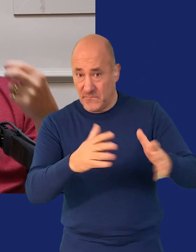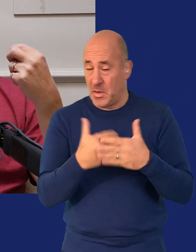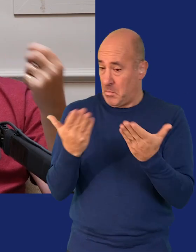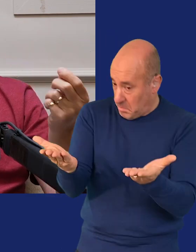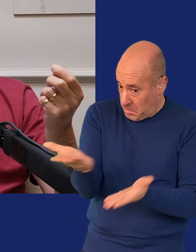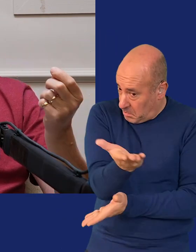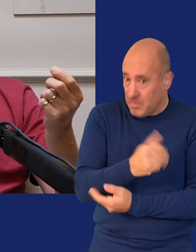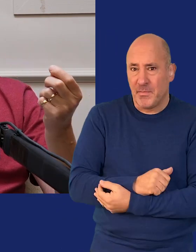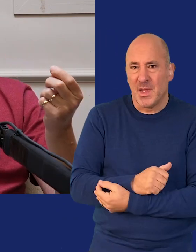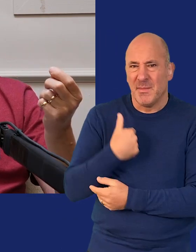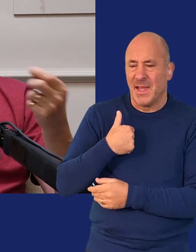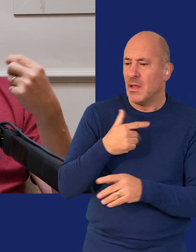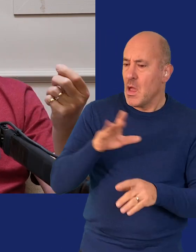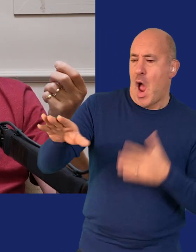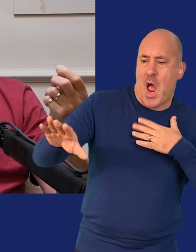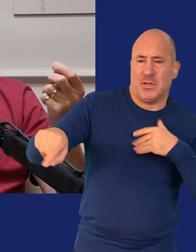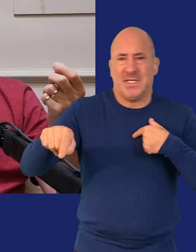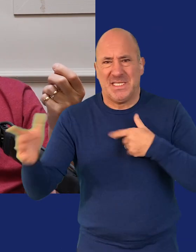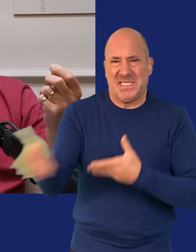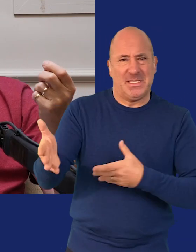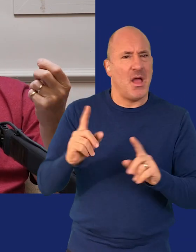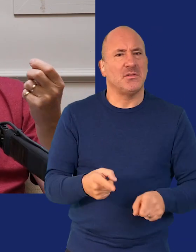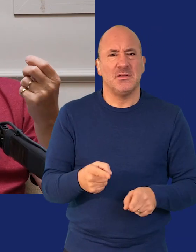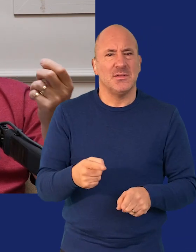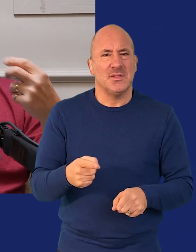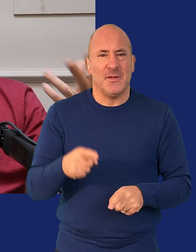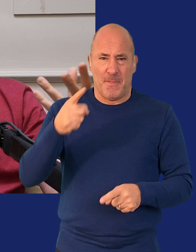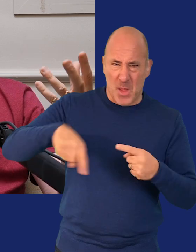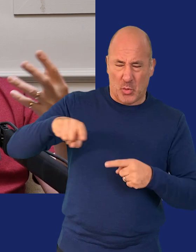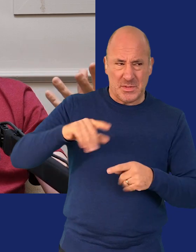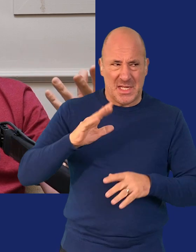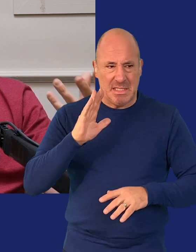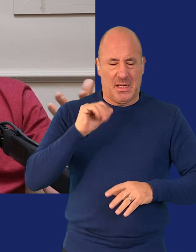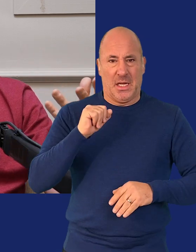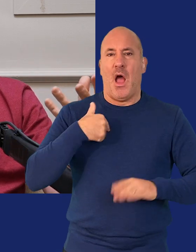it, but you can't do it for them. So you can't give a voice to those who can't speak but you can make you give them the opportunity to speak.